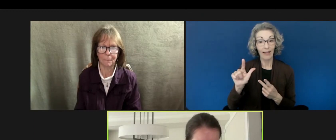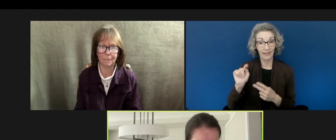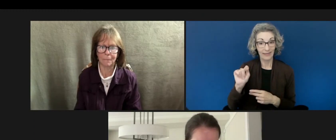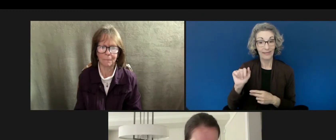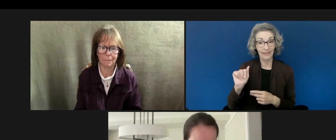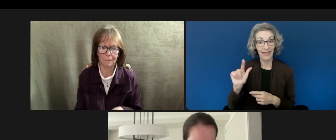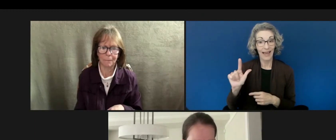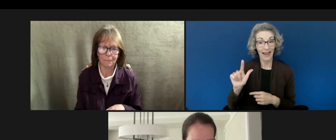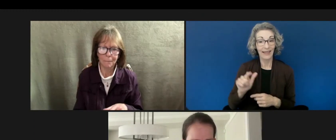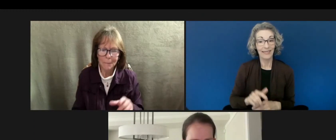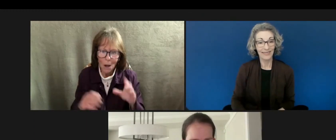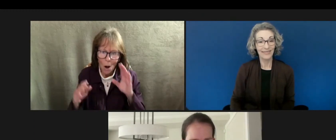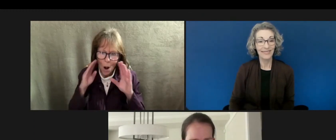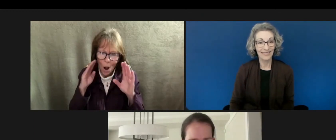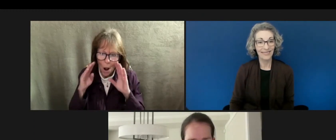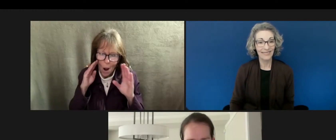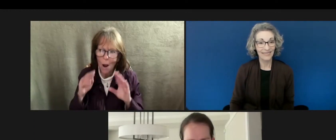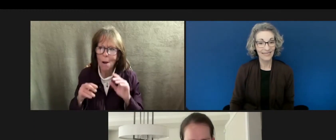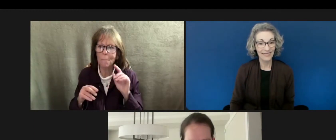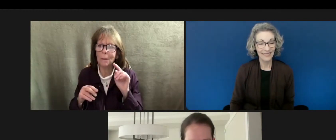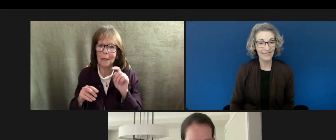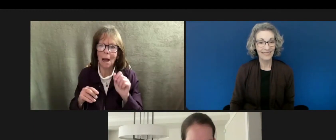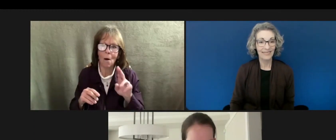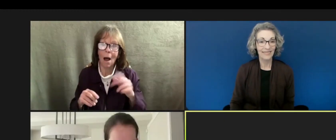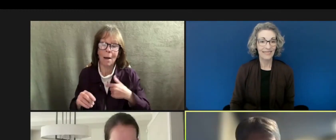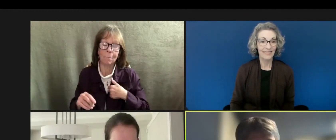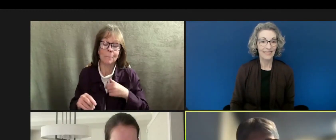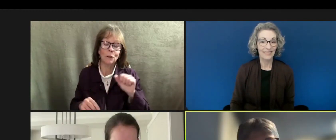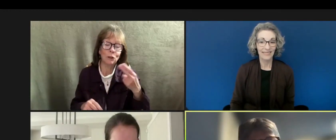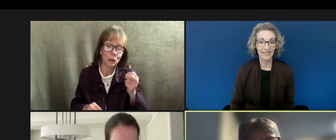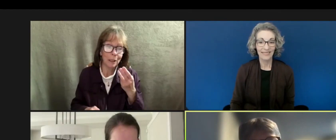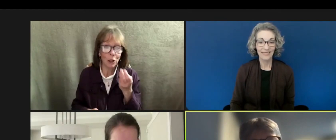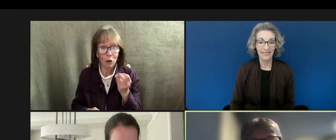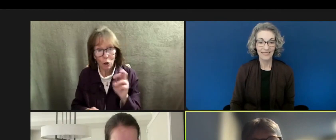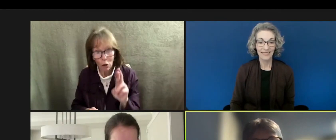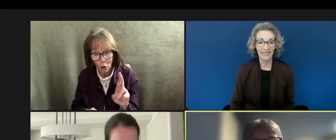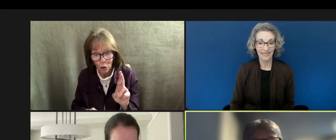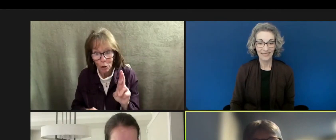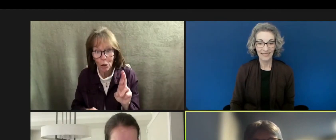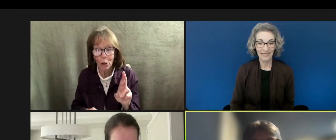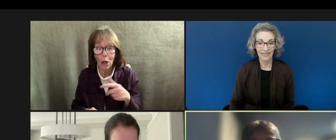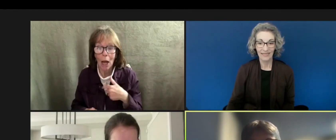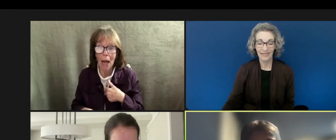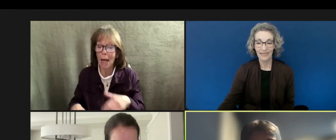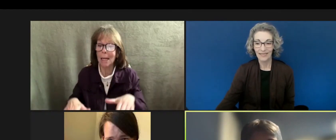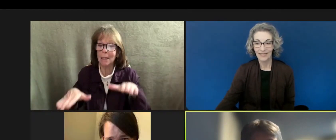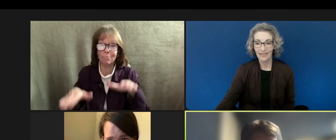Hi everyone, my name is Tal, I go by she/ her, I'm a settler here in this lands.